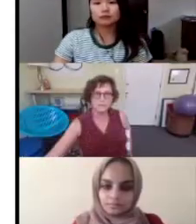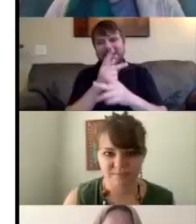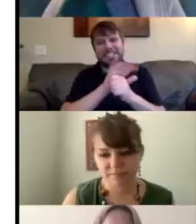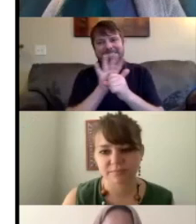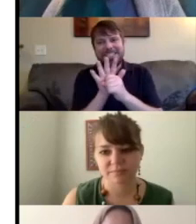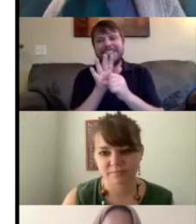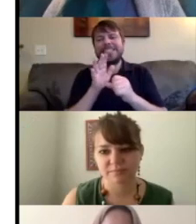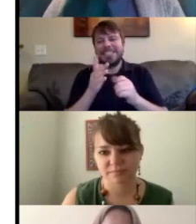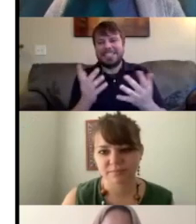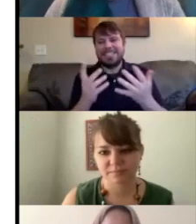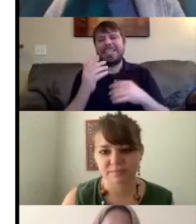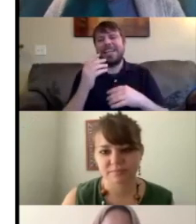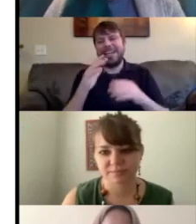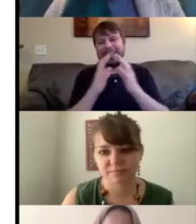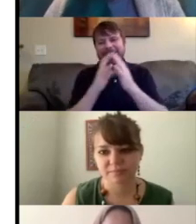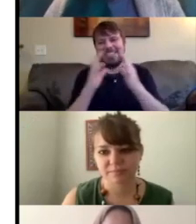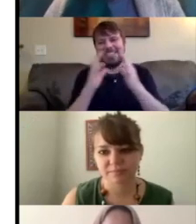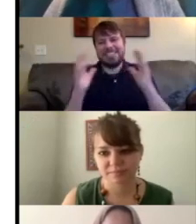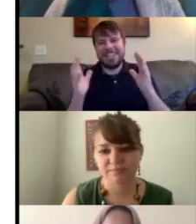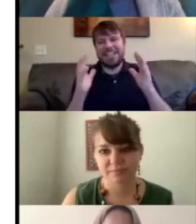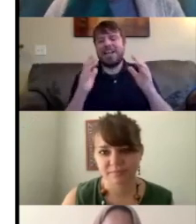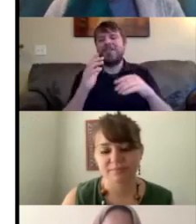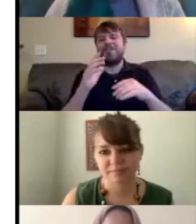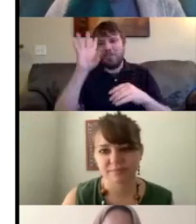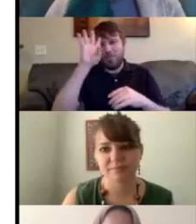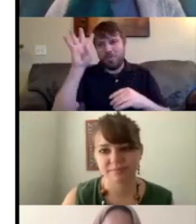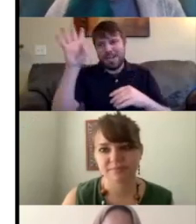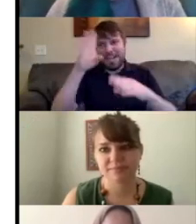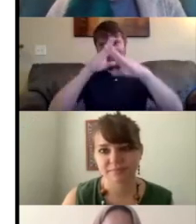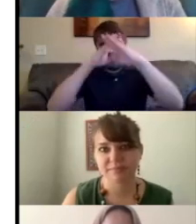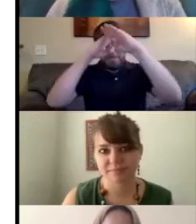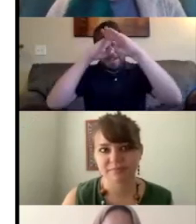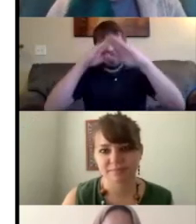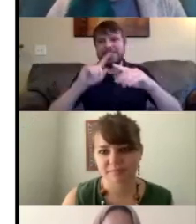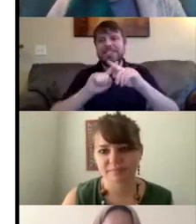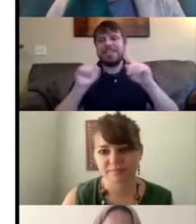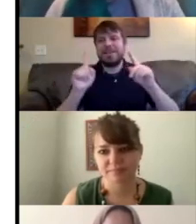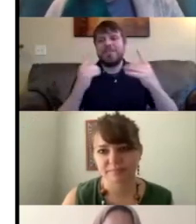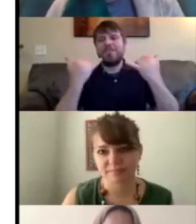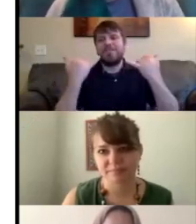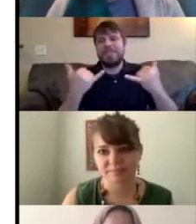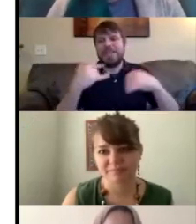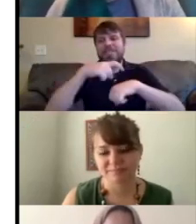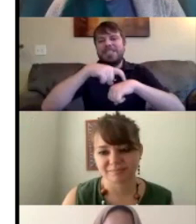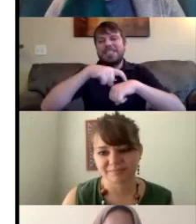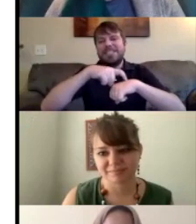a lot of creative blockages and to know that this is a time that calls for us to approach